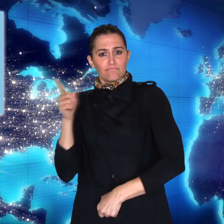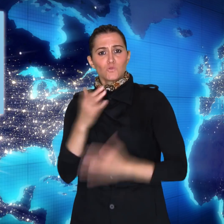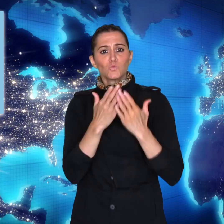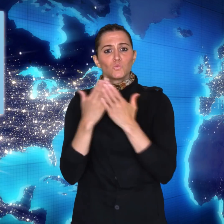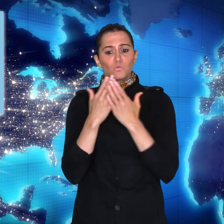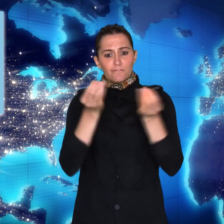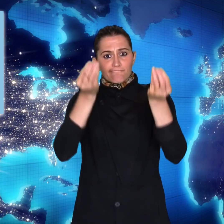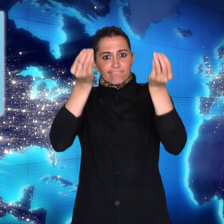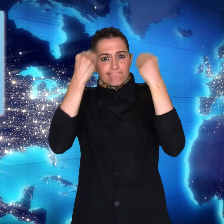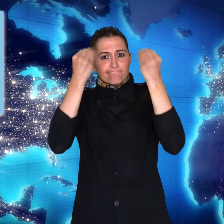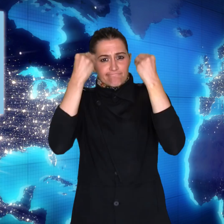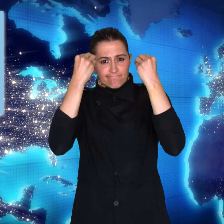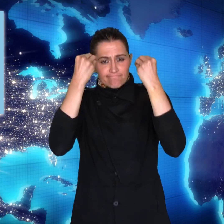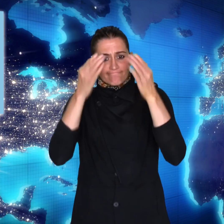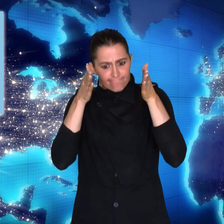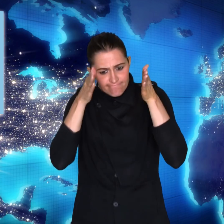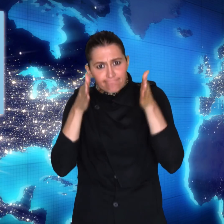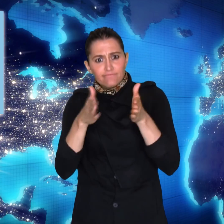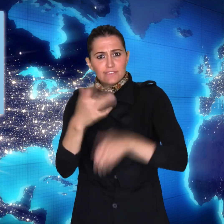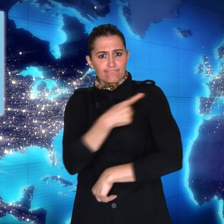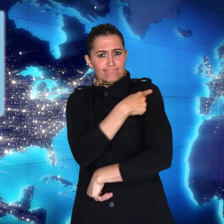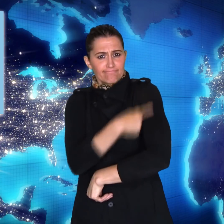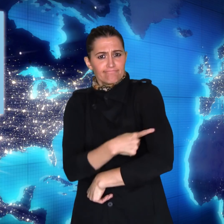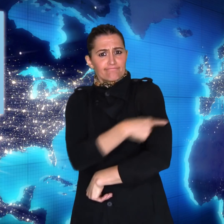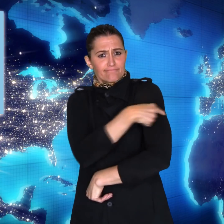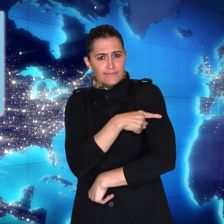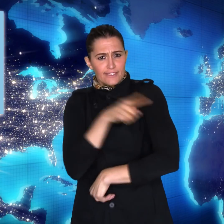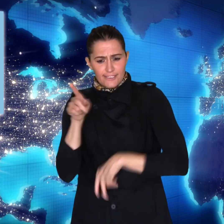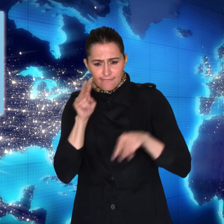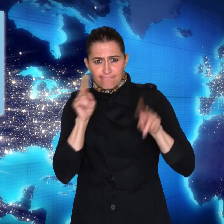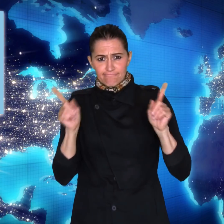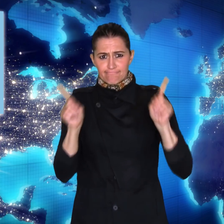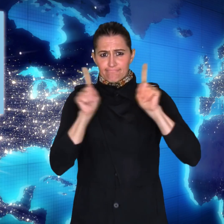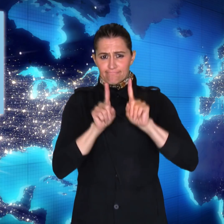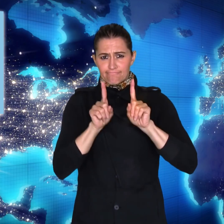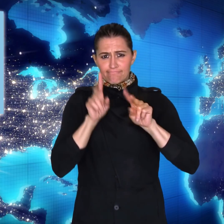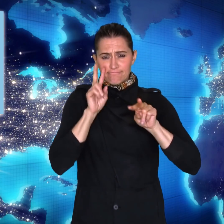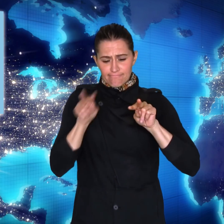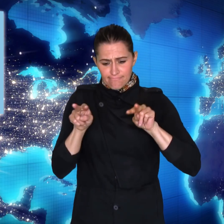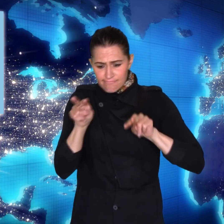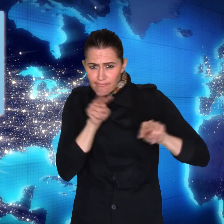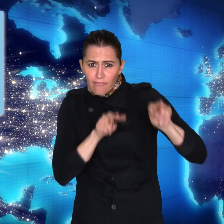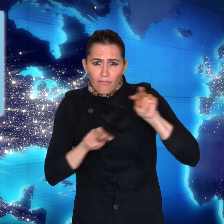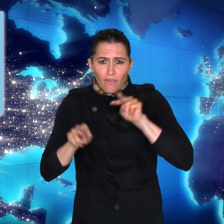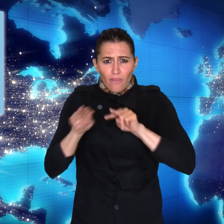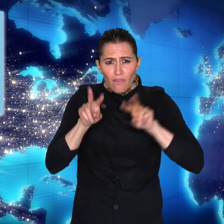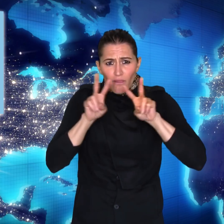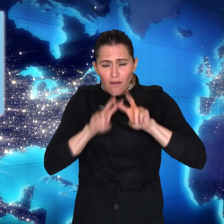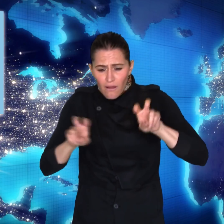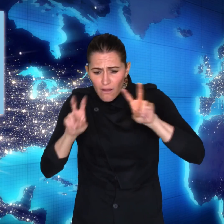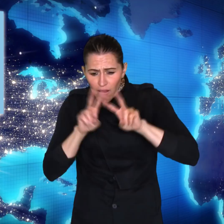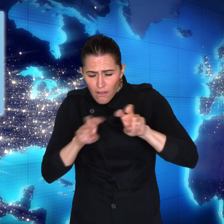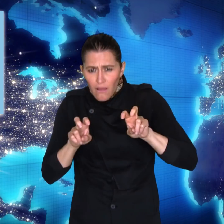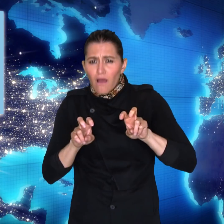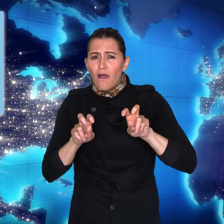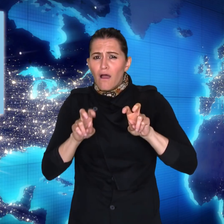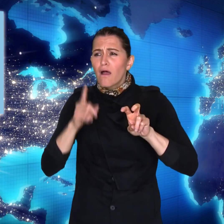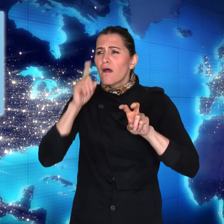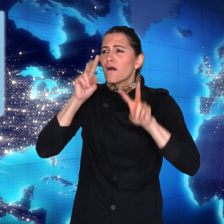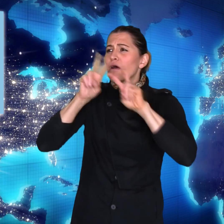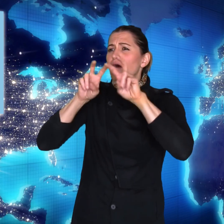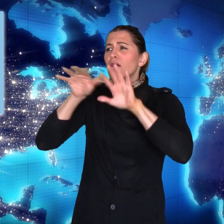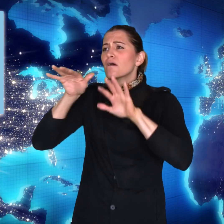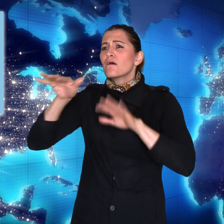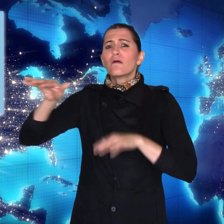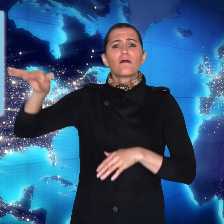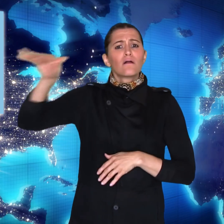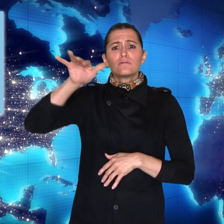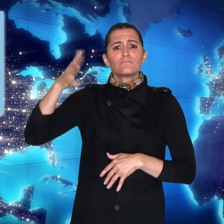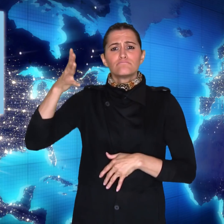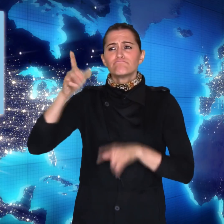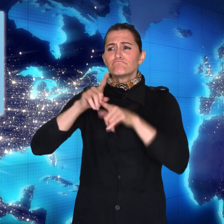learned that stranded animals with